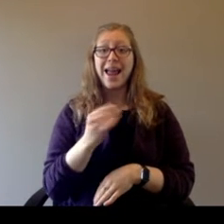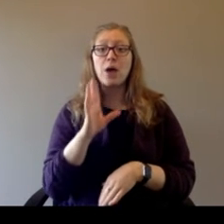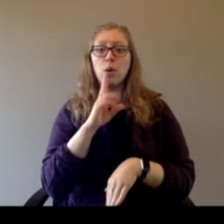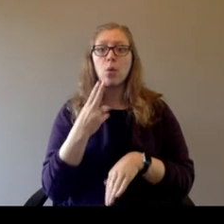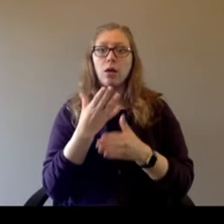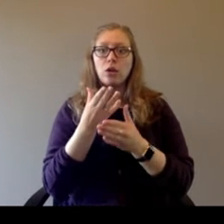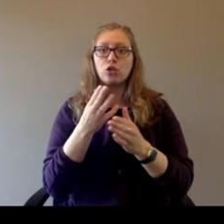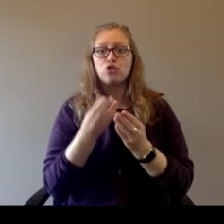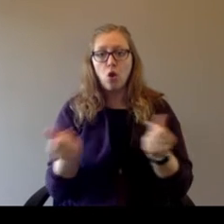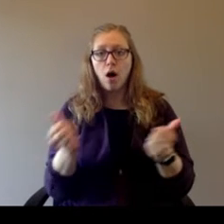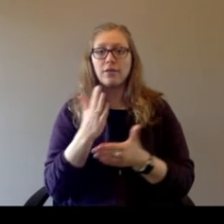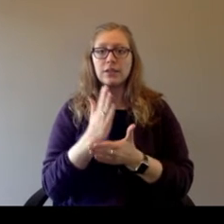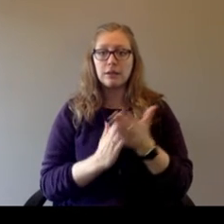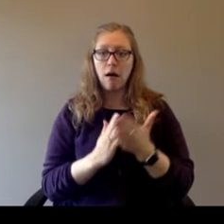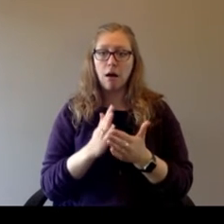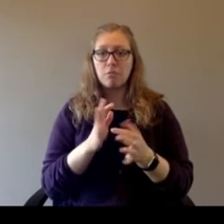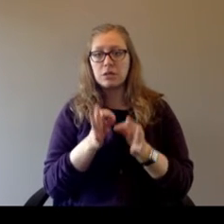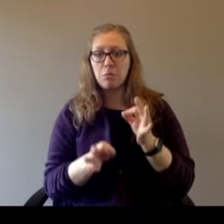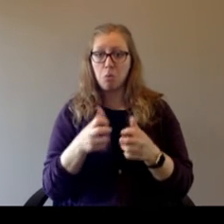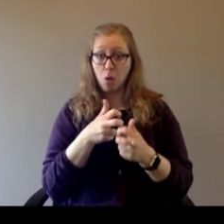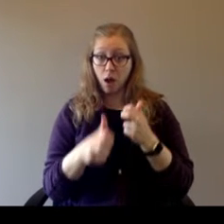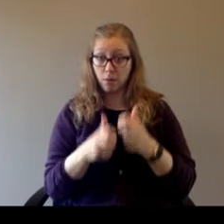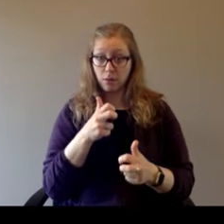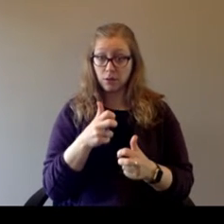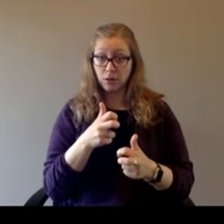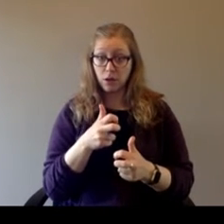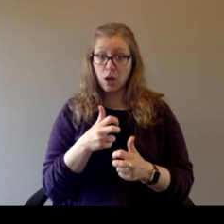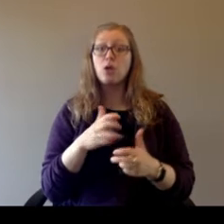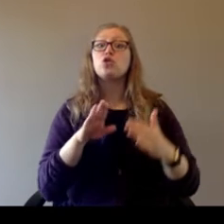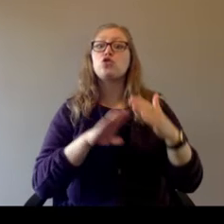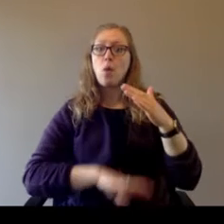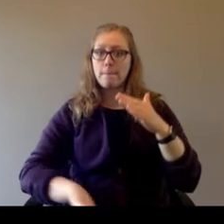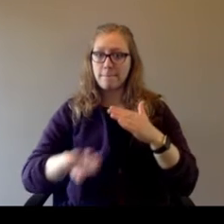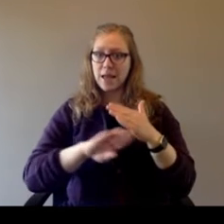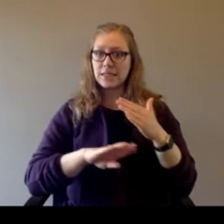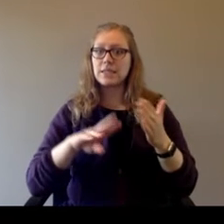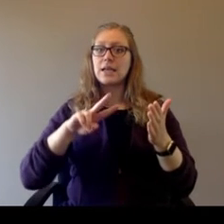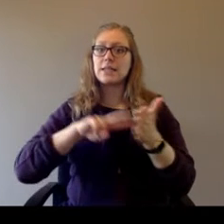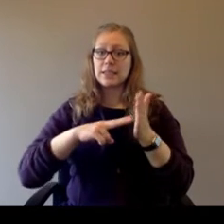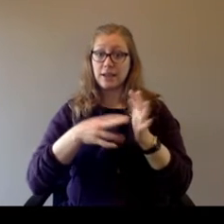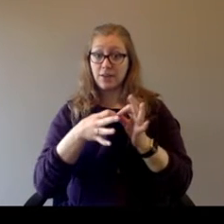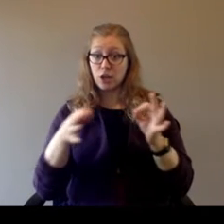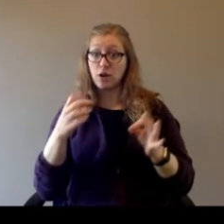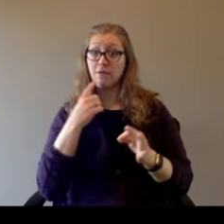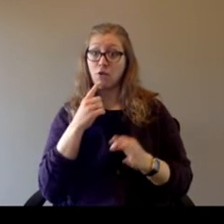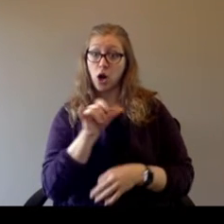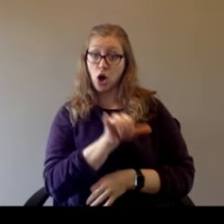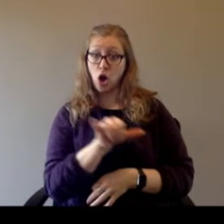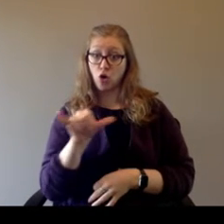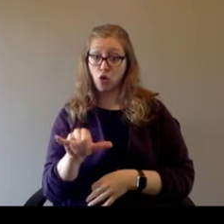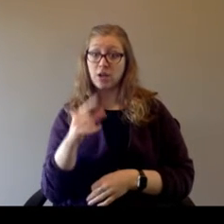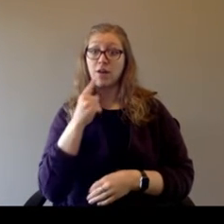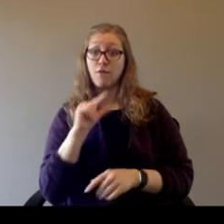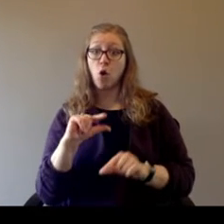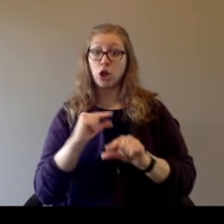So the basic definition of congruence, for a geometric figure, is that the two figures have to be the same size